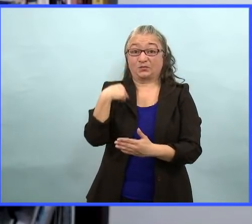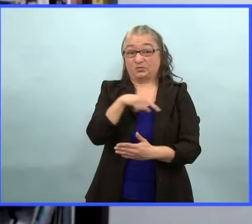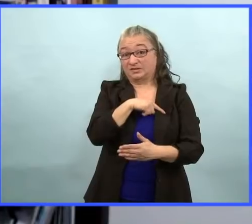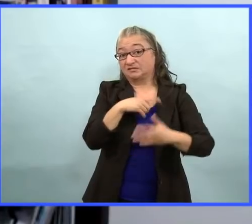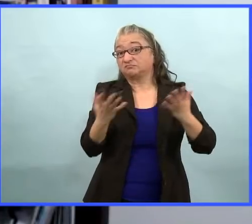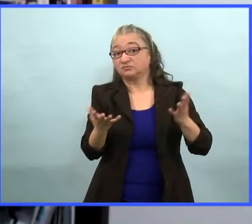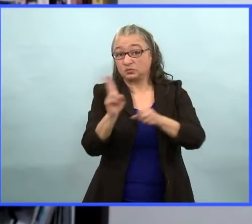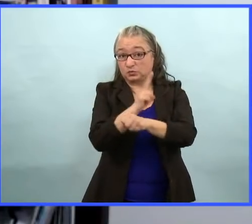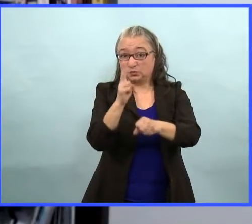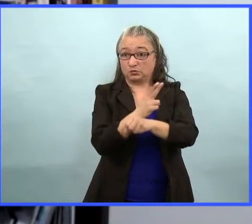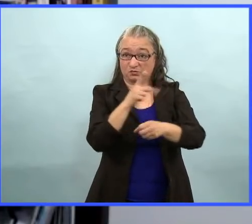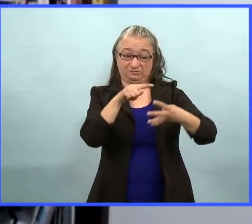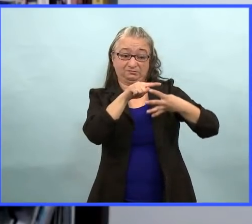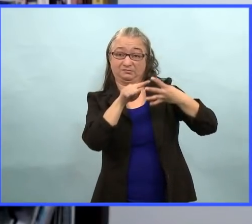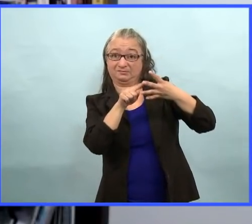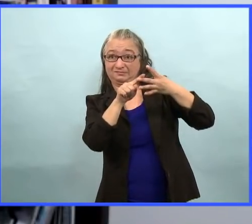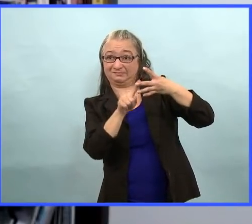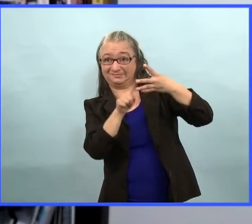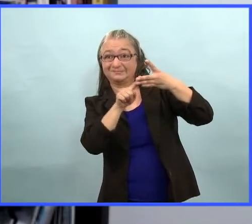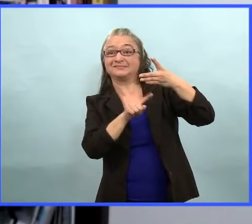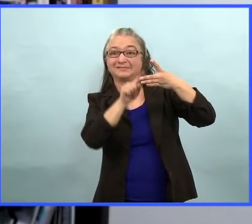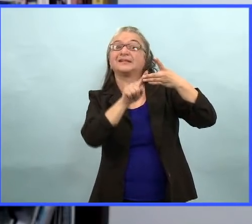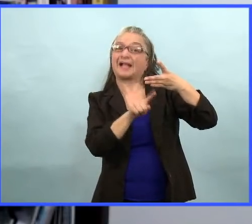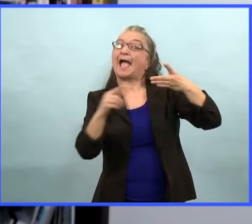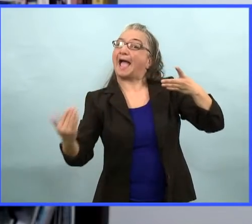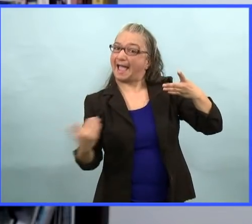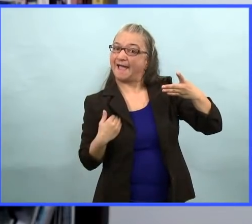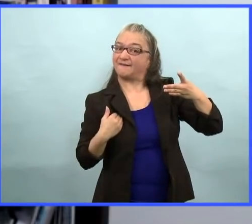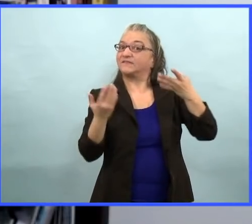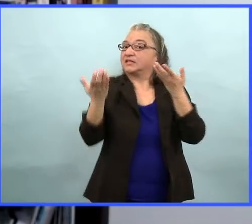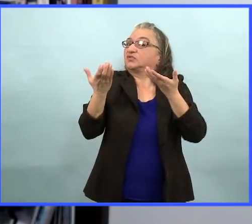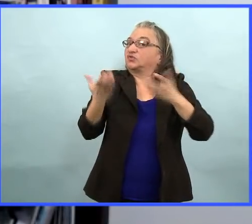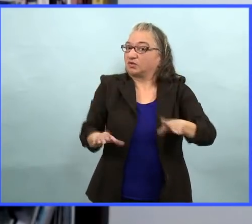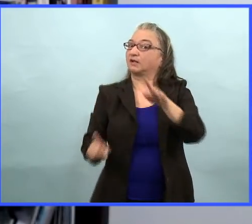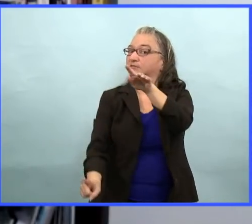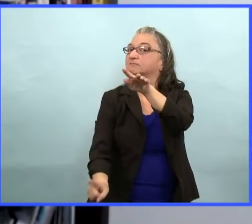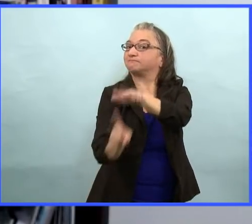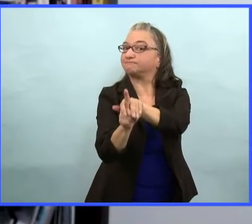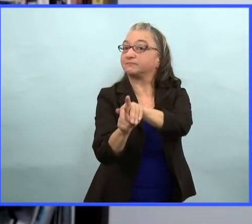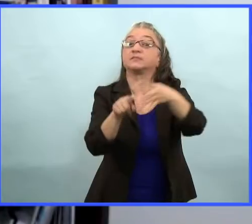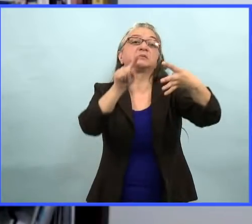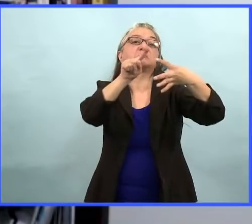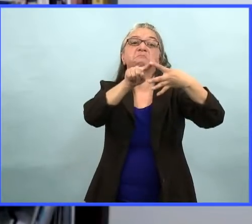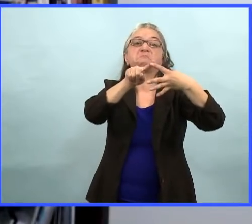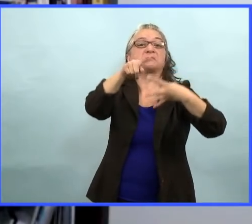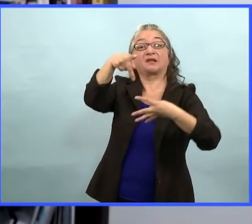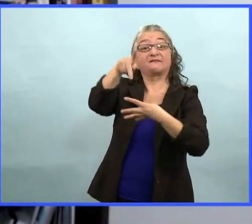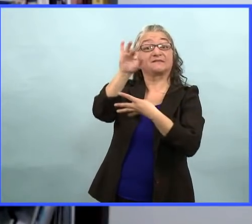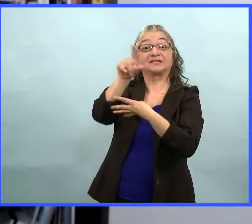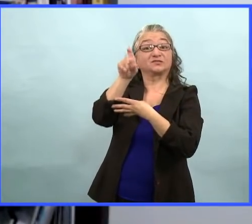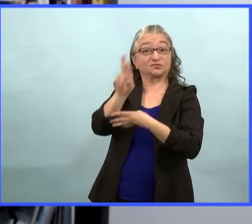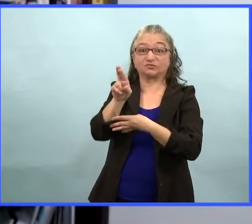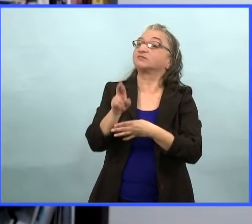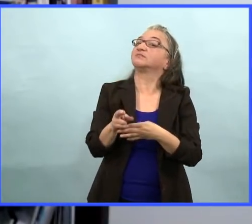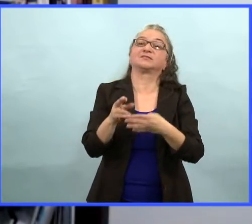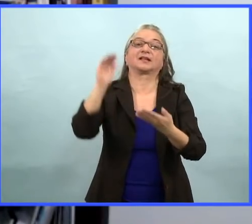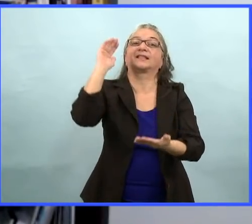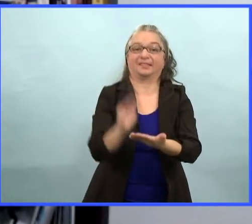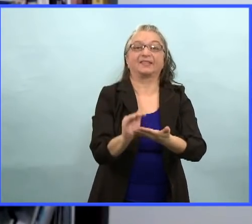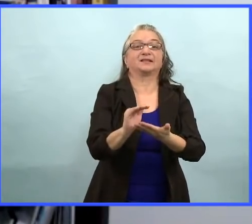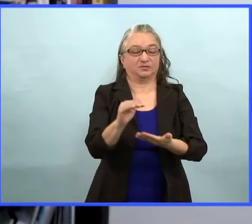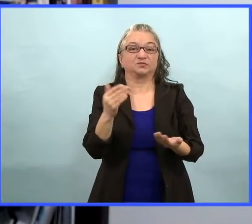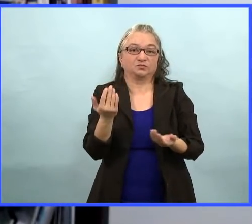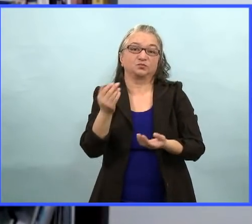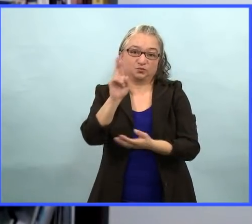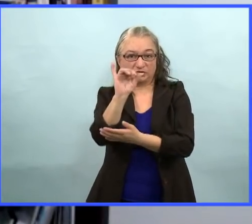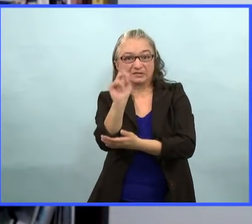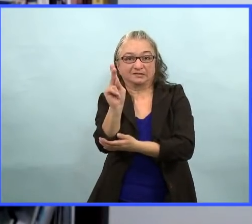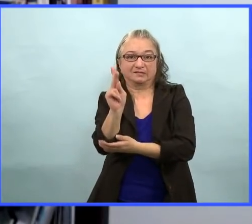possible risk of myocarditis and in the case for teens that means pfizer parents of teens age 12 to